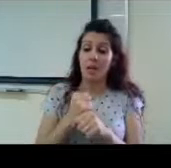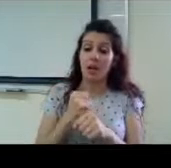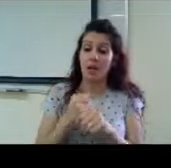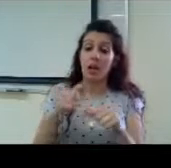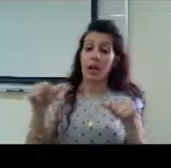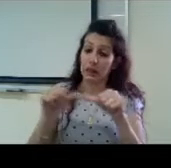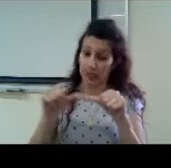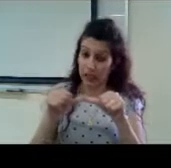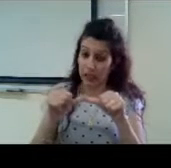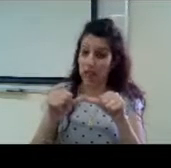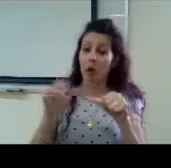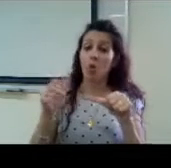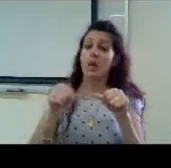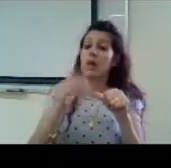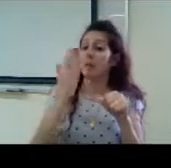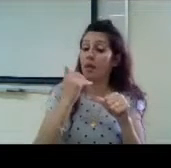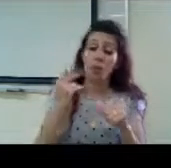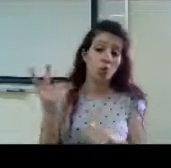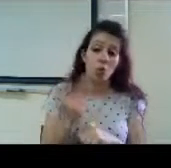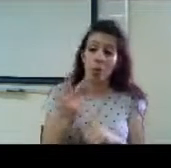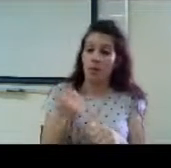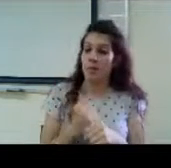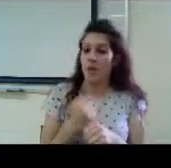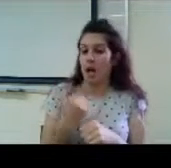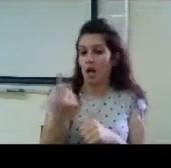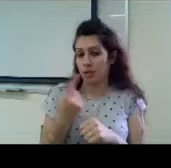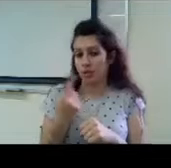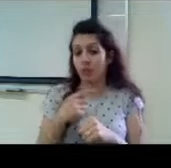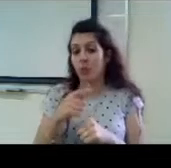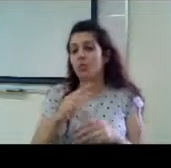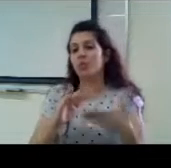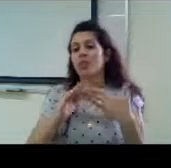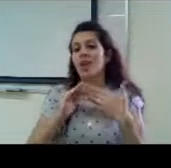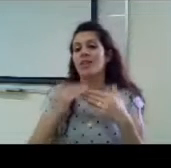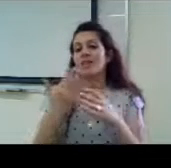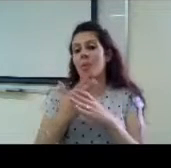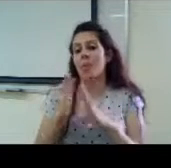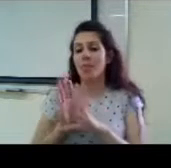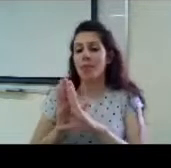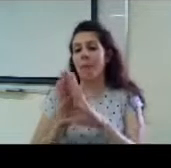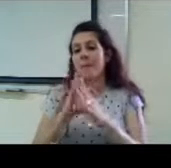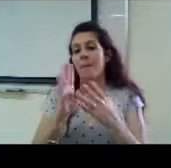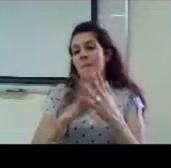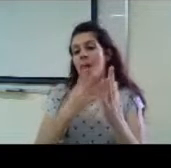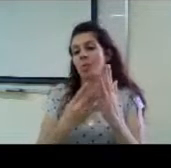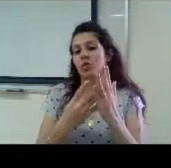classrooms to fully online classrooms and this actually required a lot of work